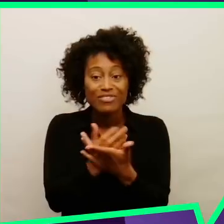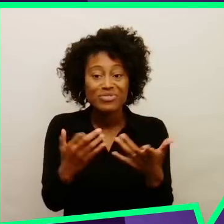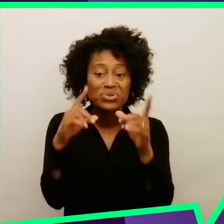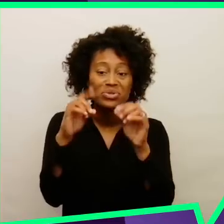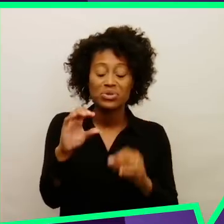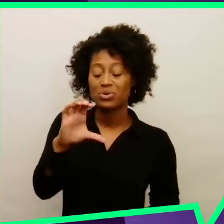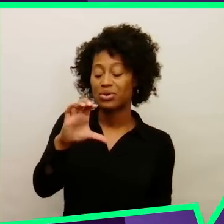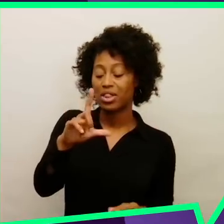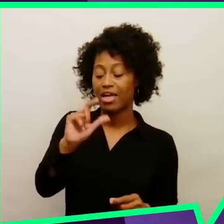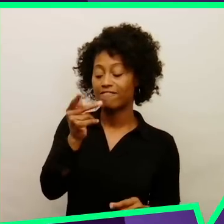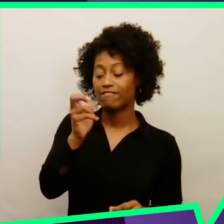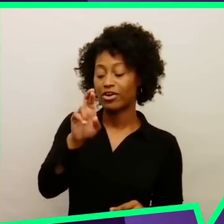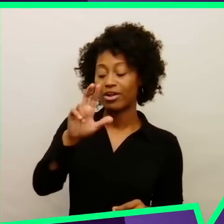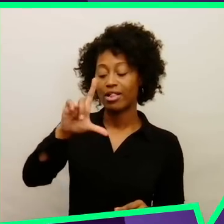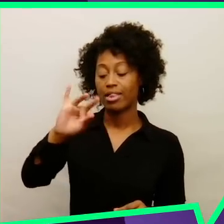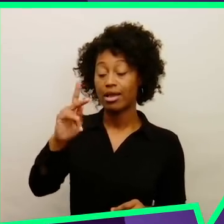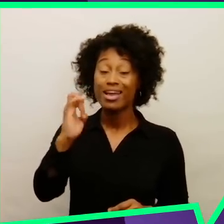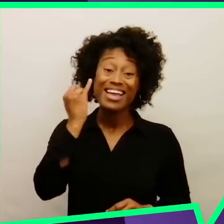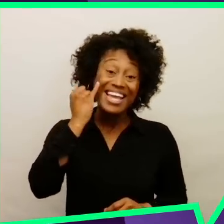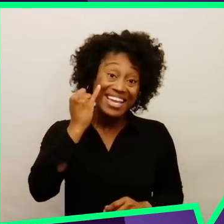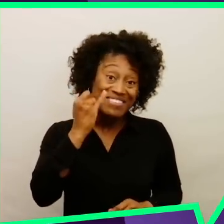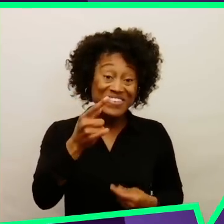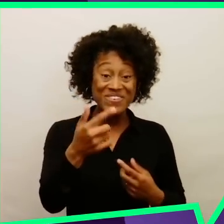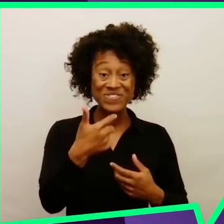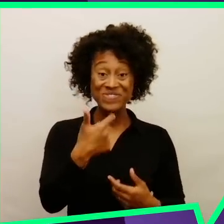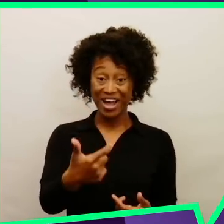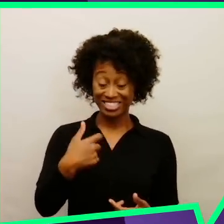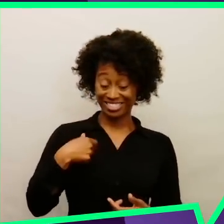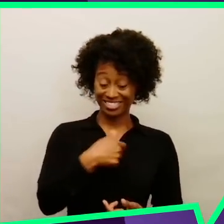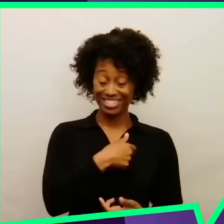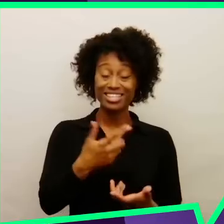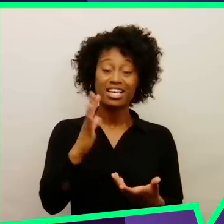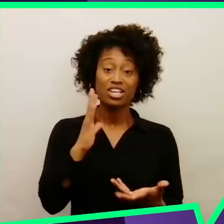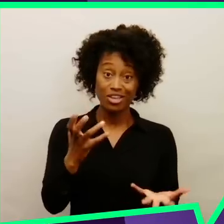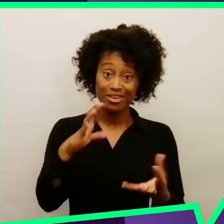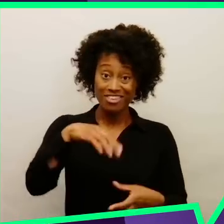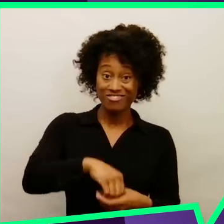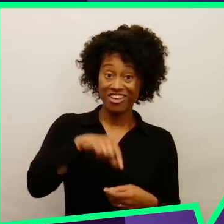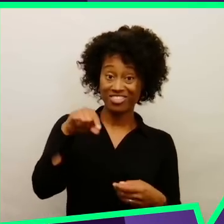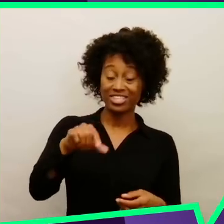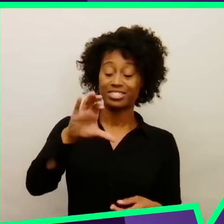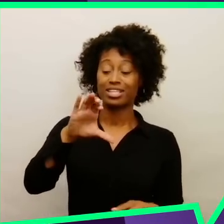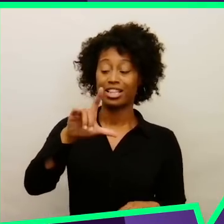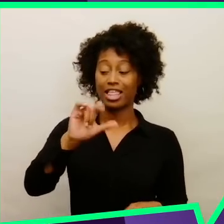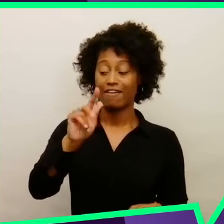And of course, if you are watching and you want to be a part of the Cleverlike movement,